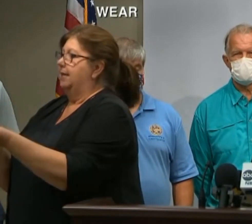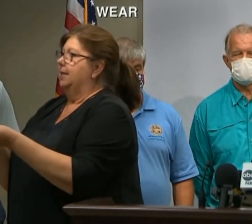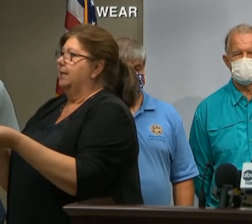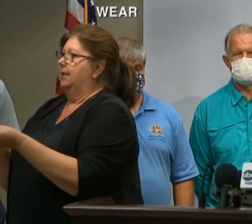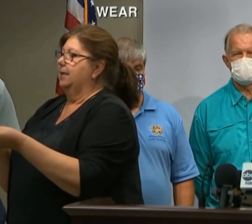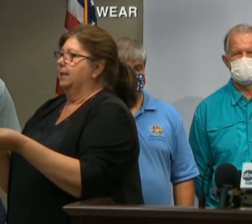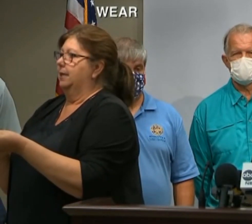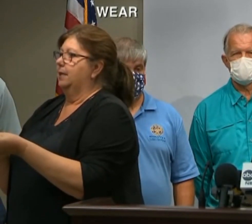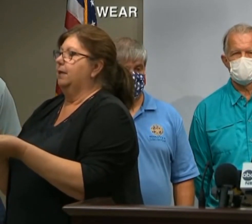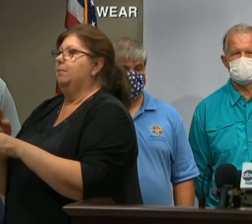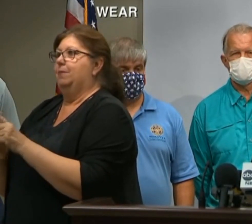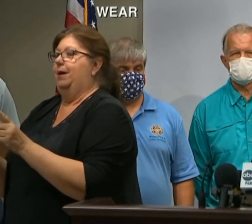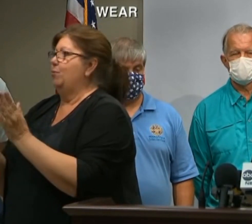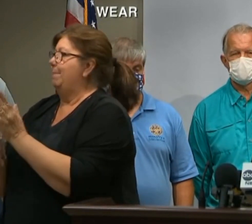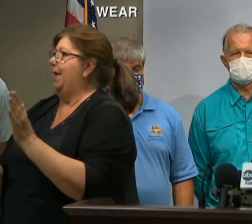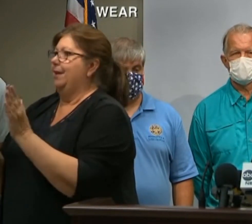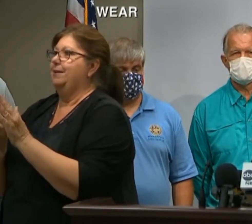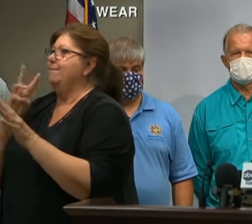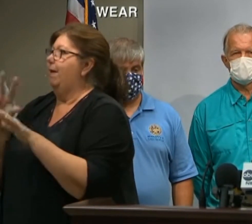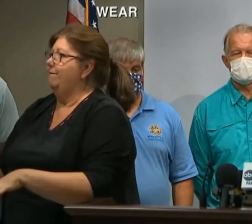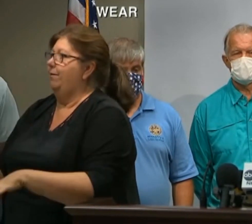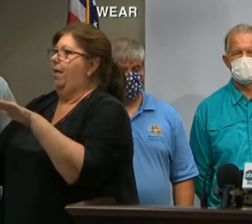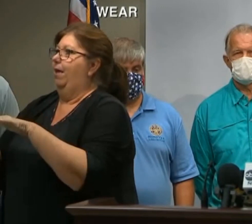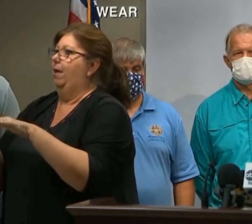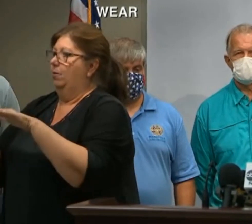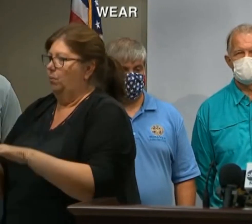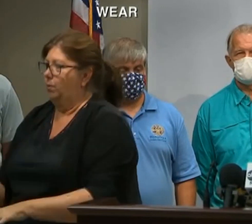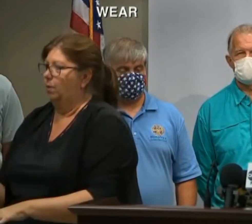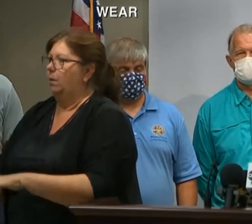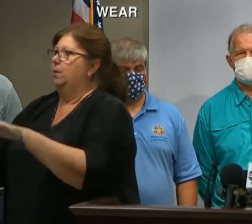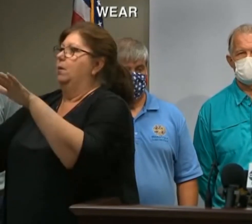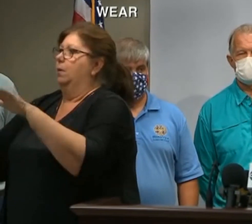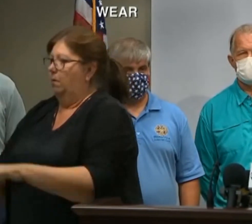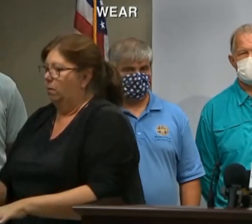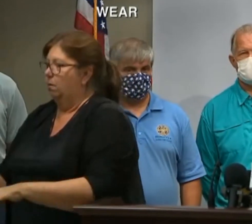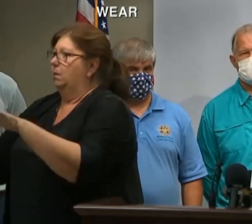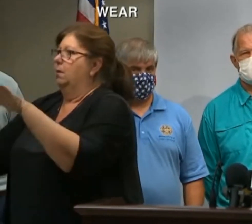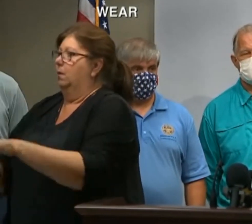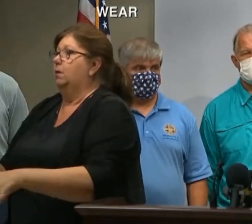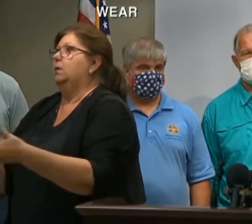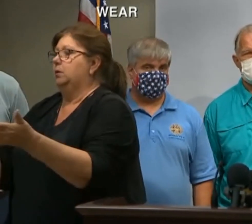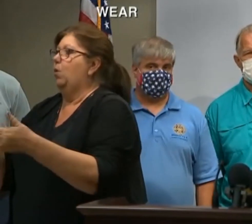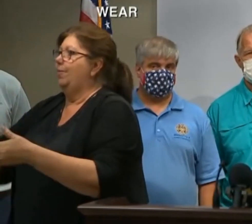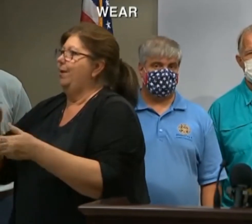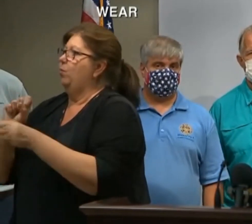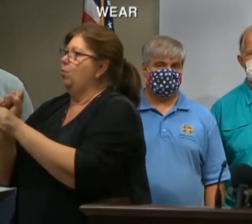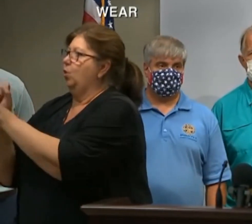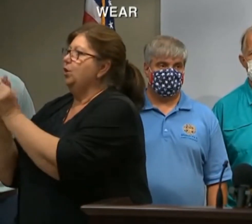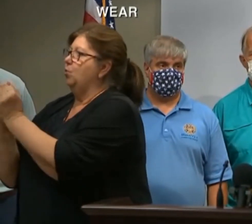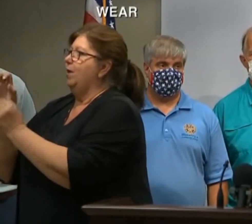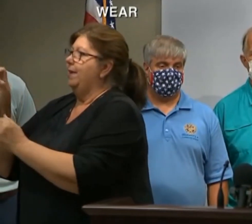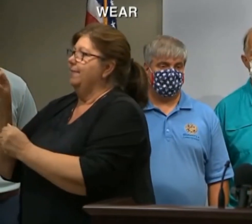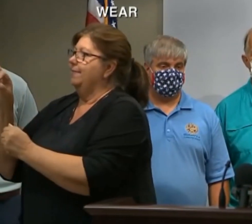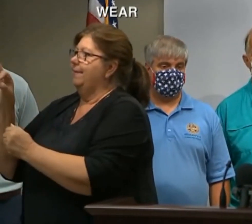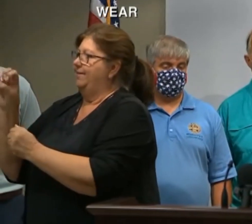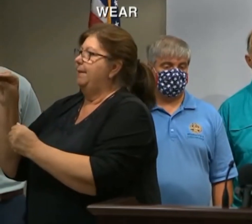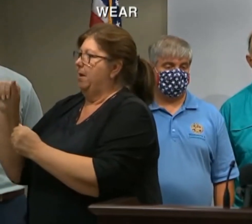flooding situation that uh obviously you know there's been a great partnership with fema in addressing it i think that the citizens there are